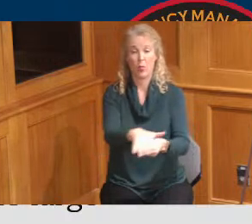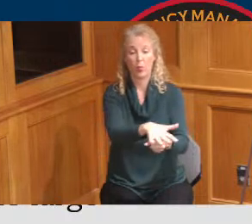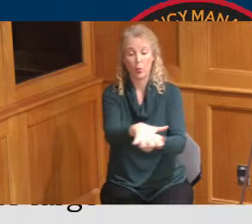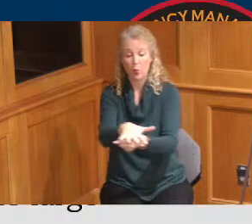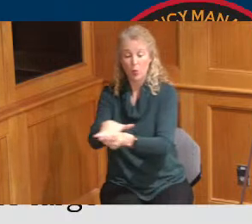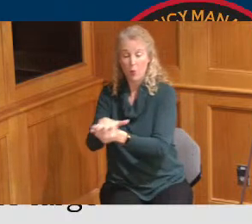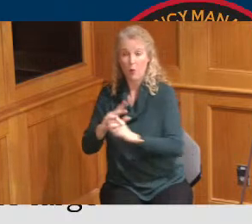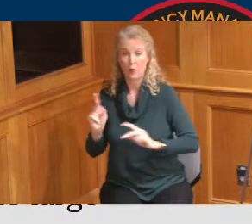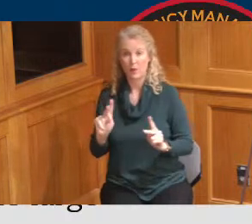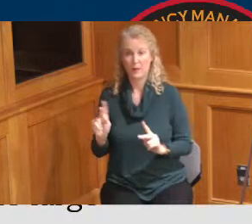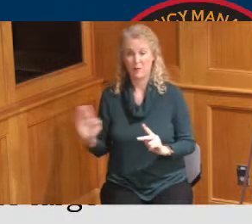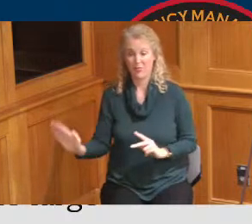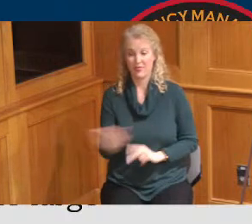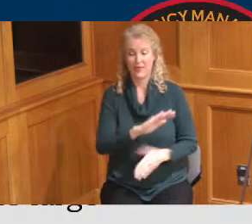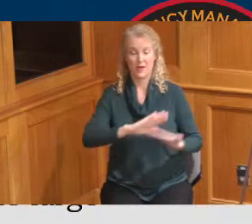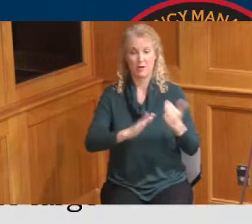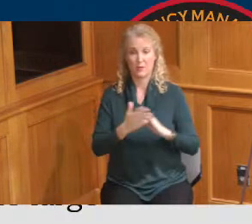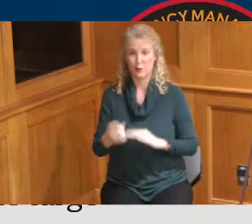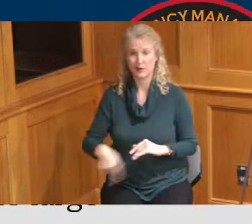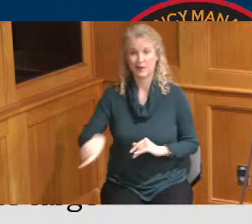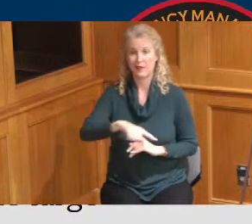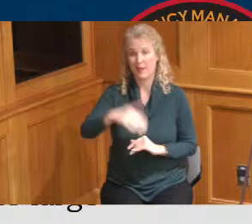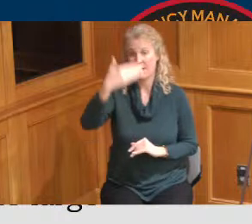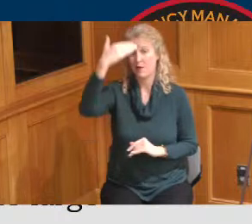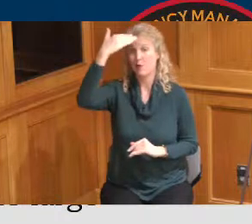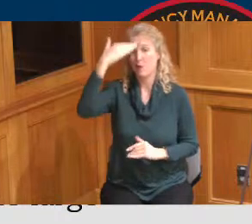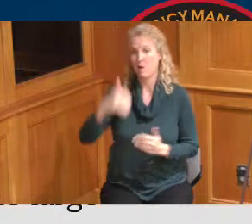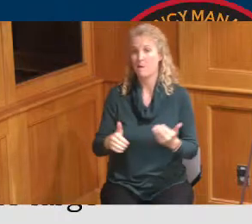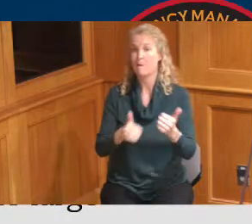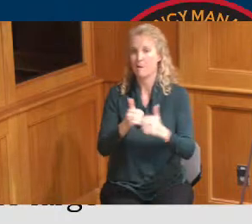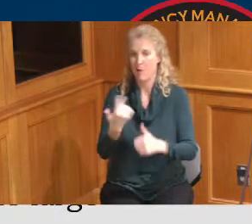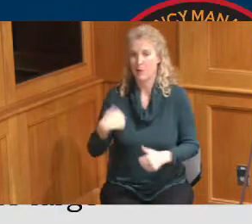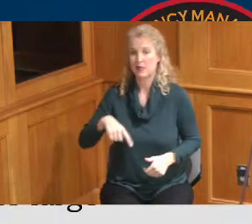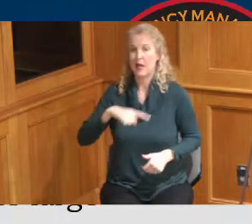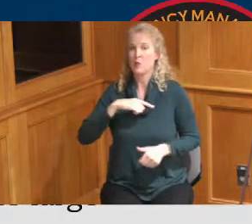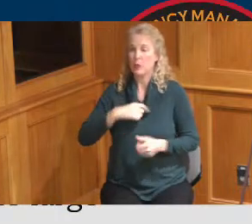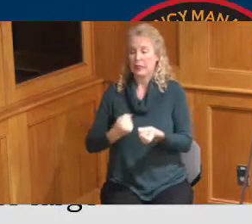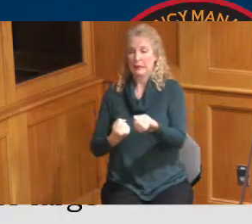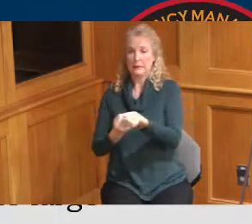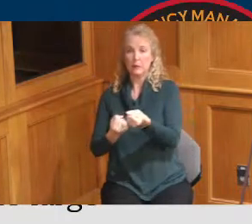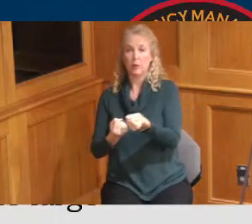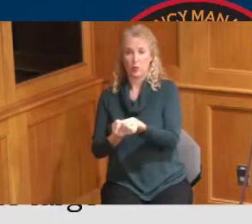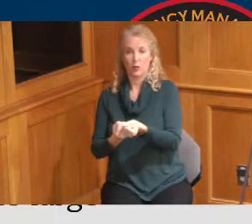know their community and then we are there to help them help them recover from the disaster